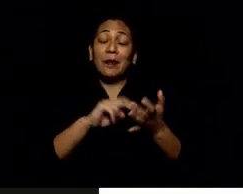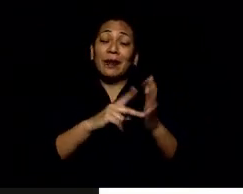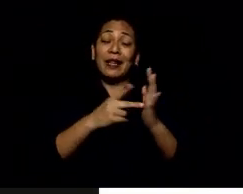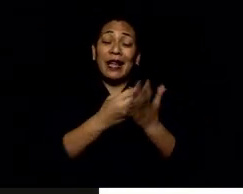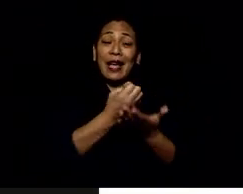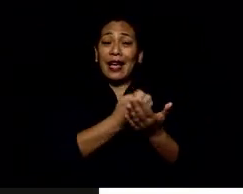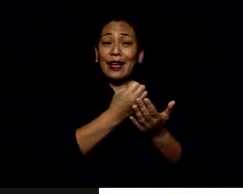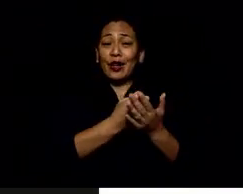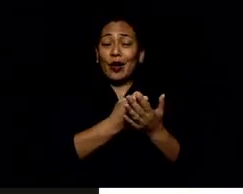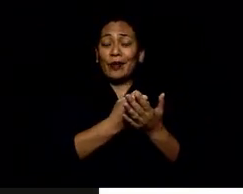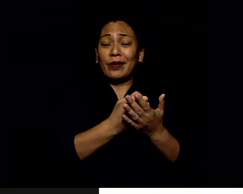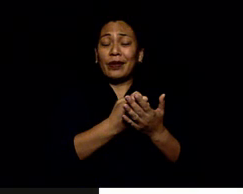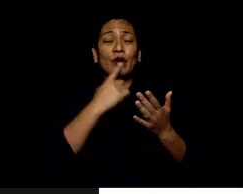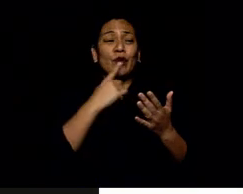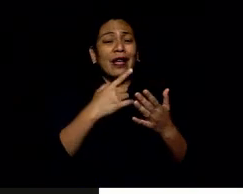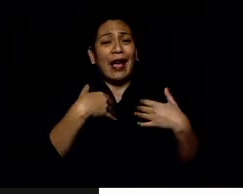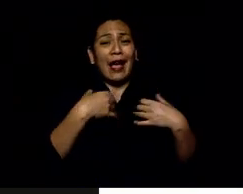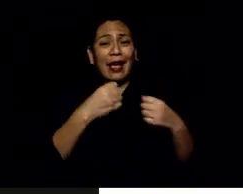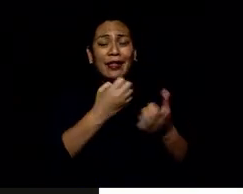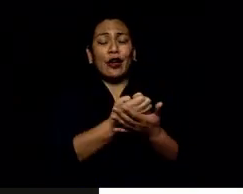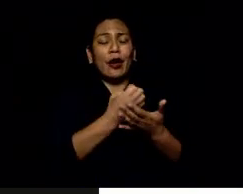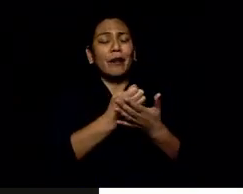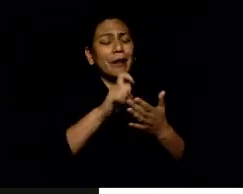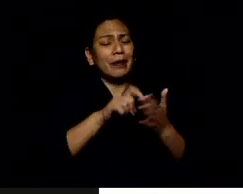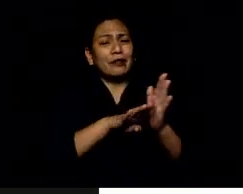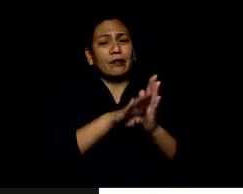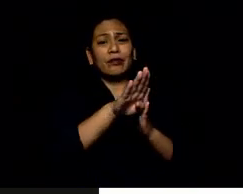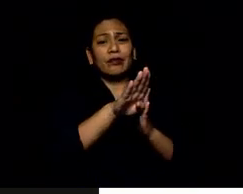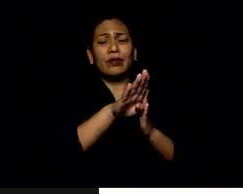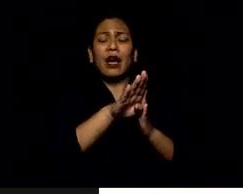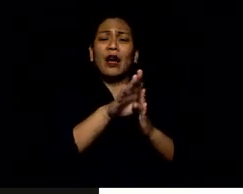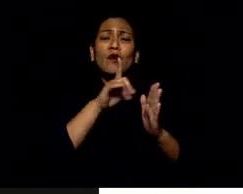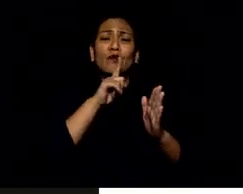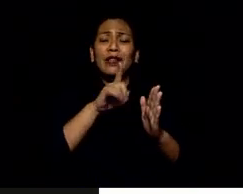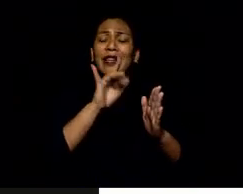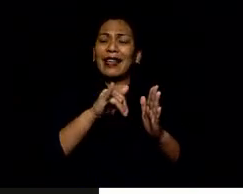And we see that. I mean, there is a real aspect of that in that every time the economy starts